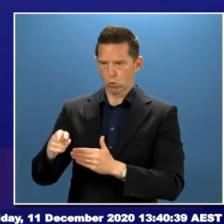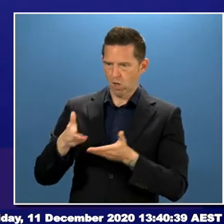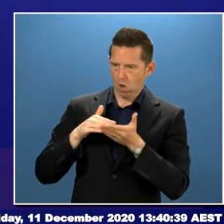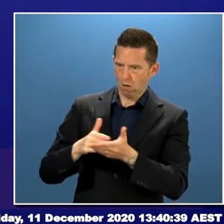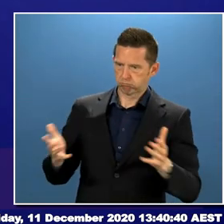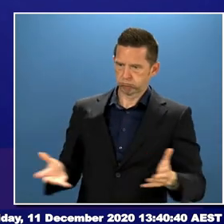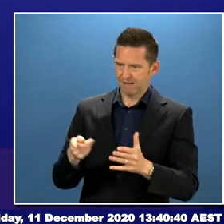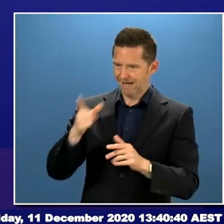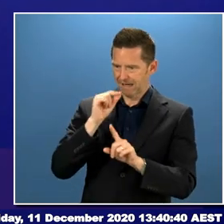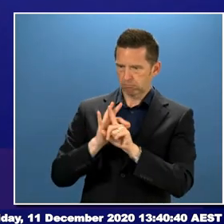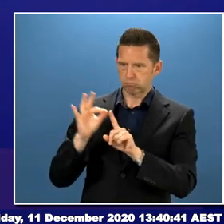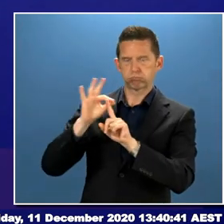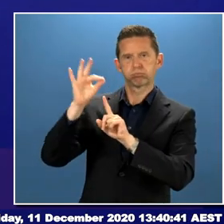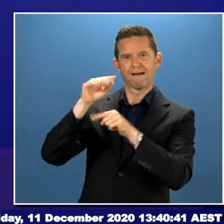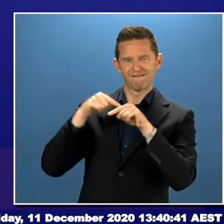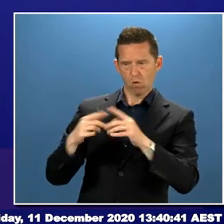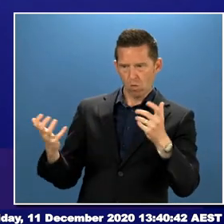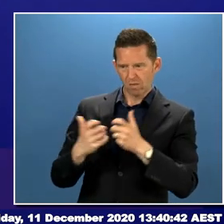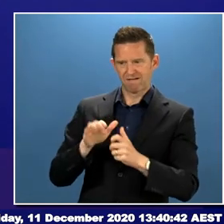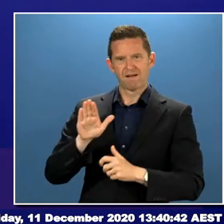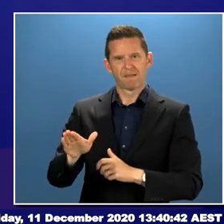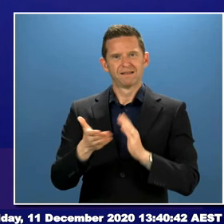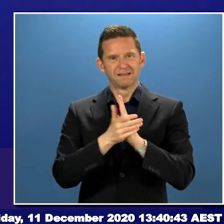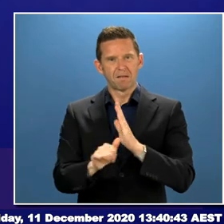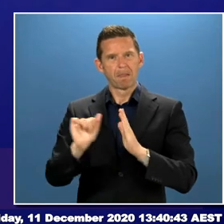commensurate with the person's skills and experience.